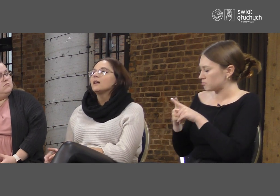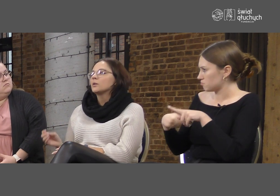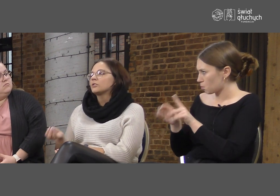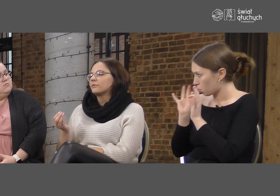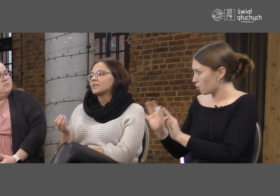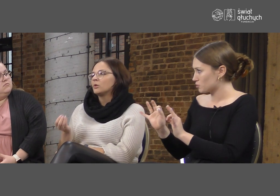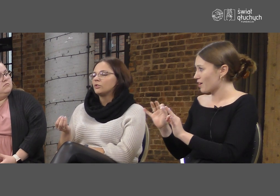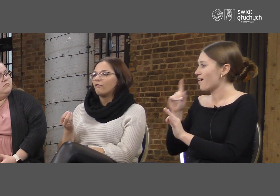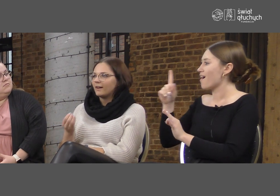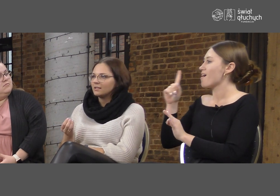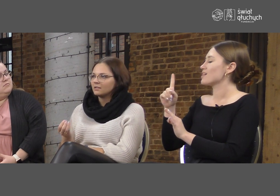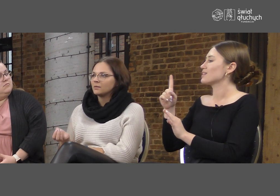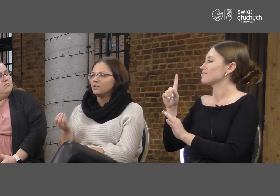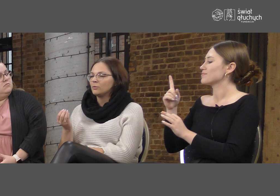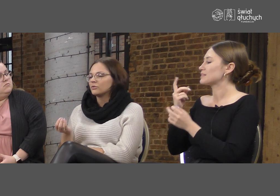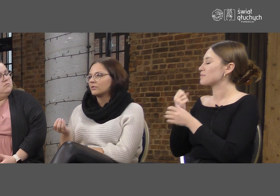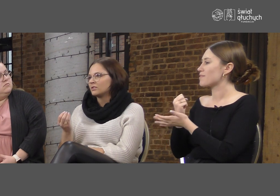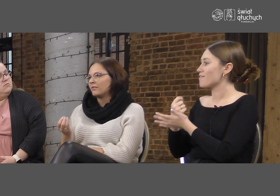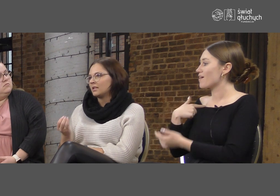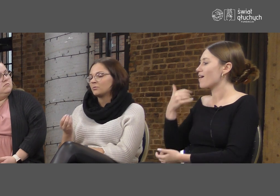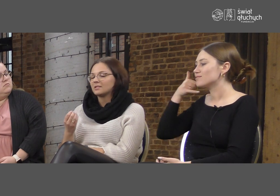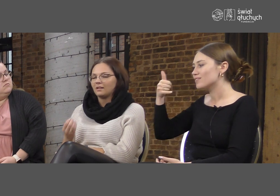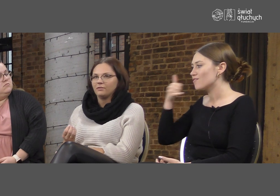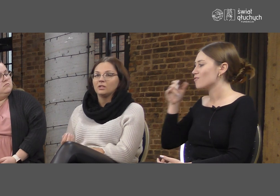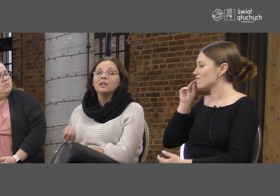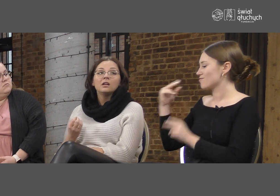First and foremost is the fact inability to talk on the telephone.